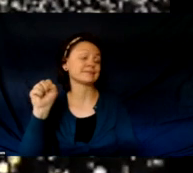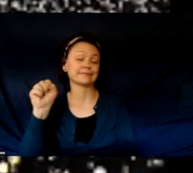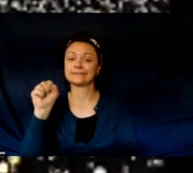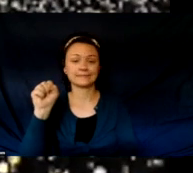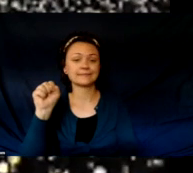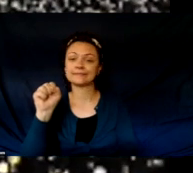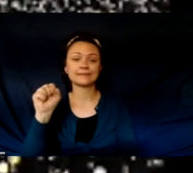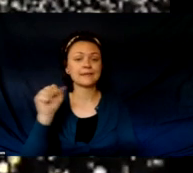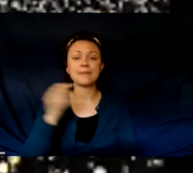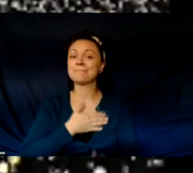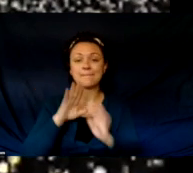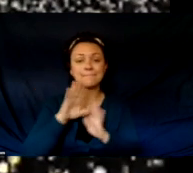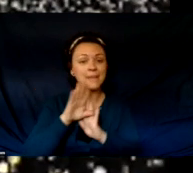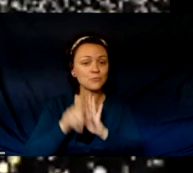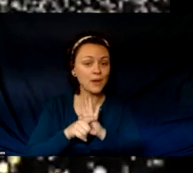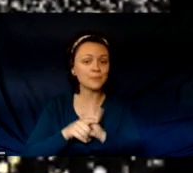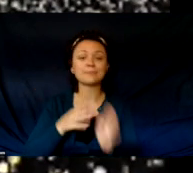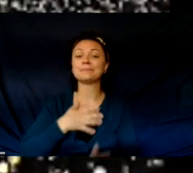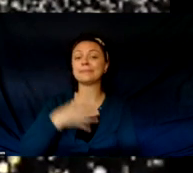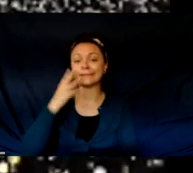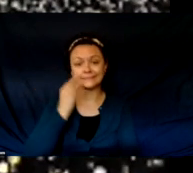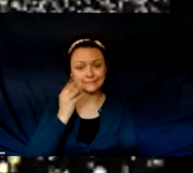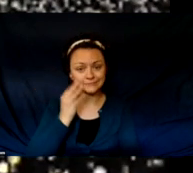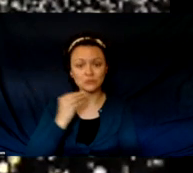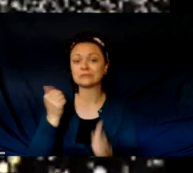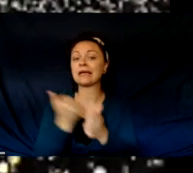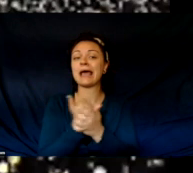my upbringing was completely different.